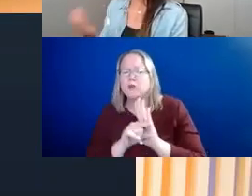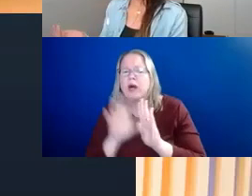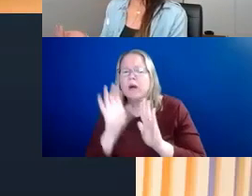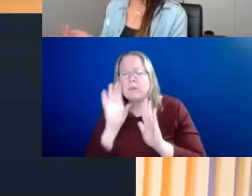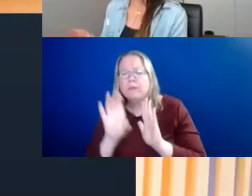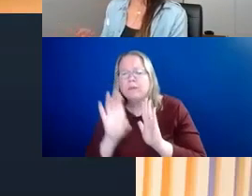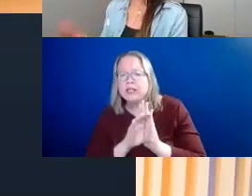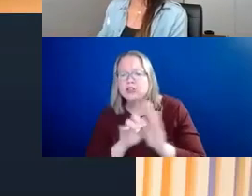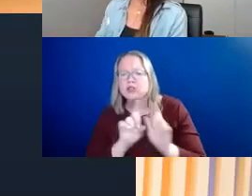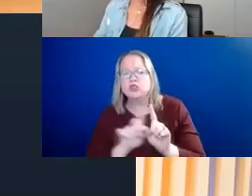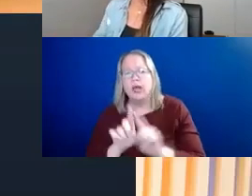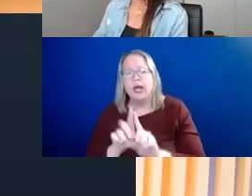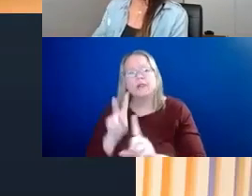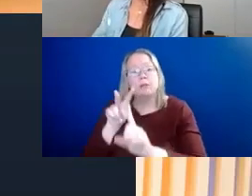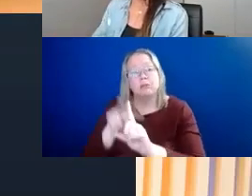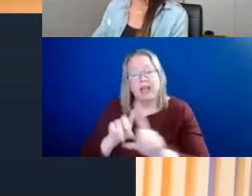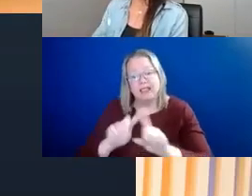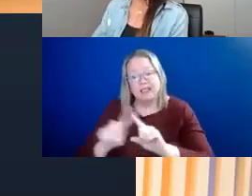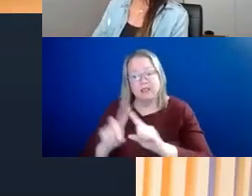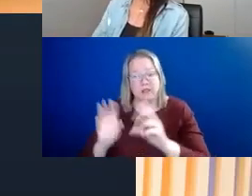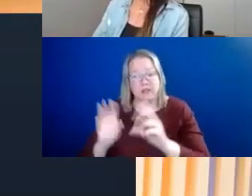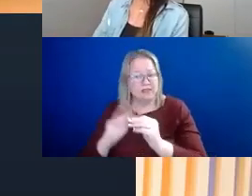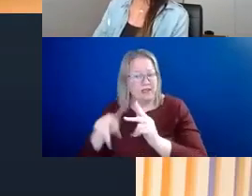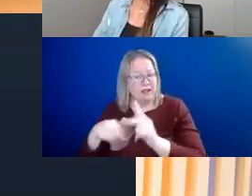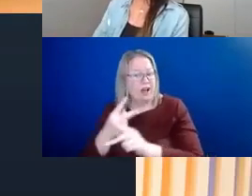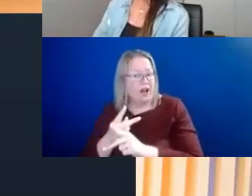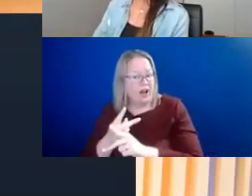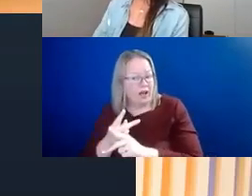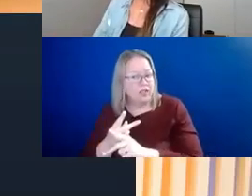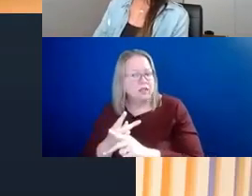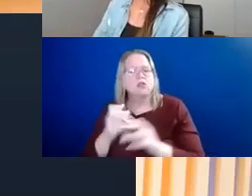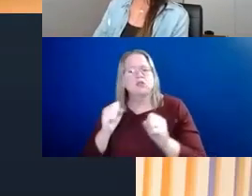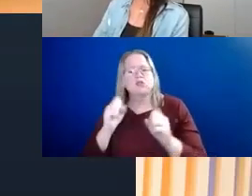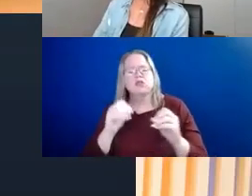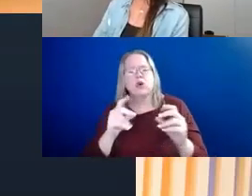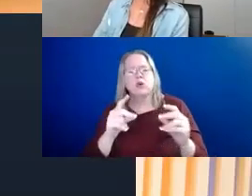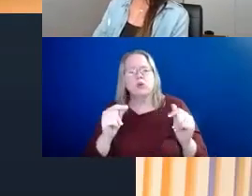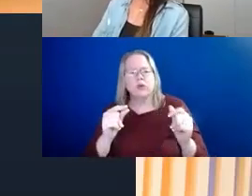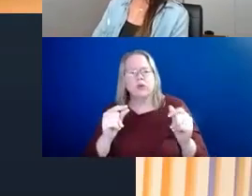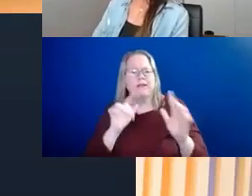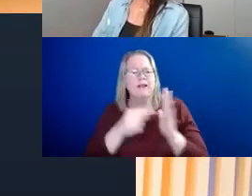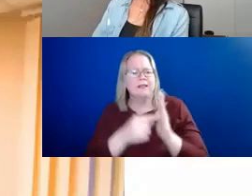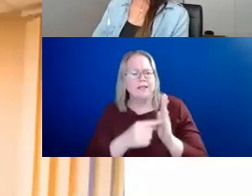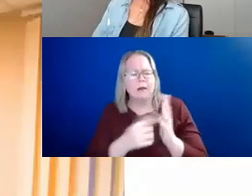12:23:13 applies to the different session types. A quick example of this would be , this is the